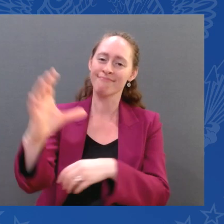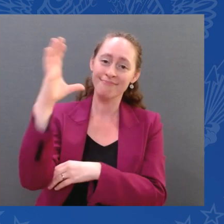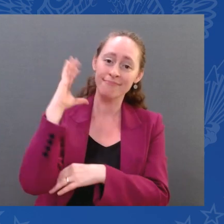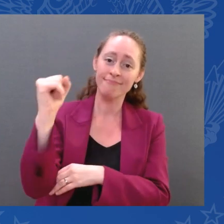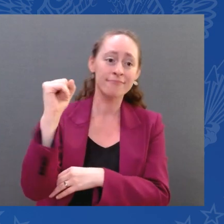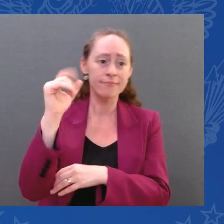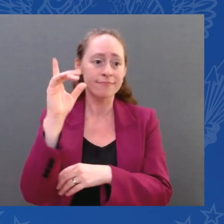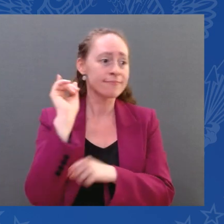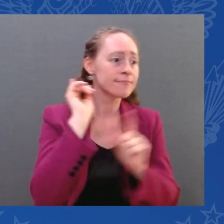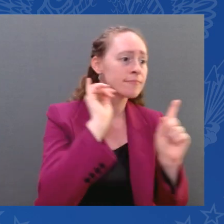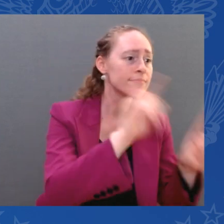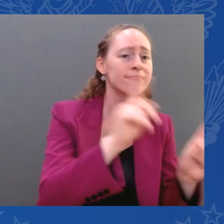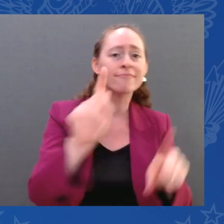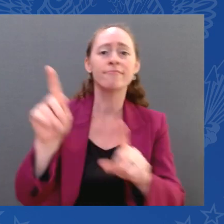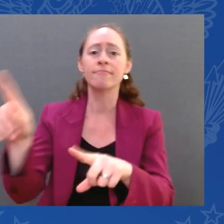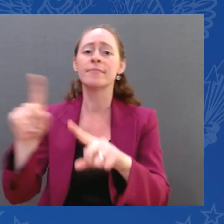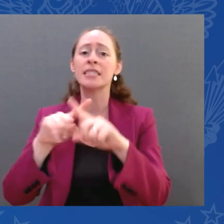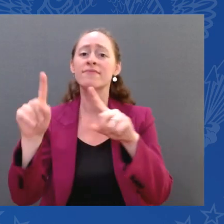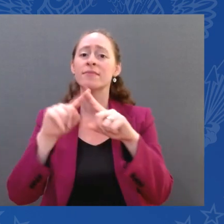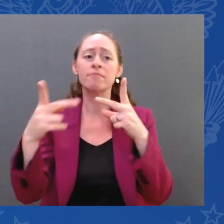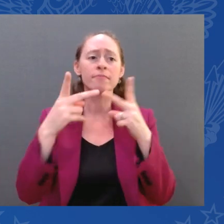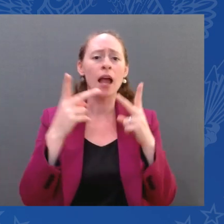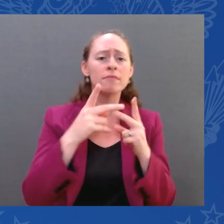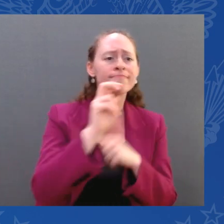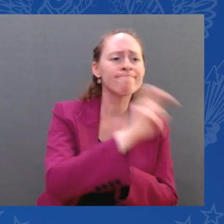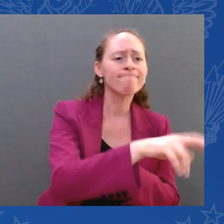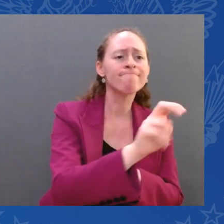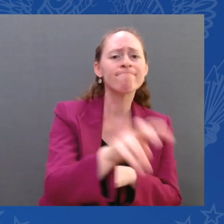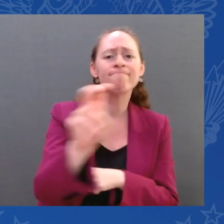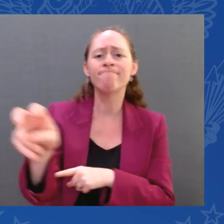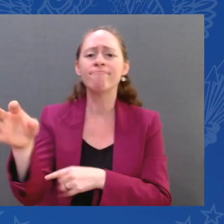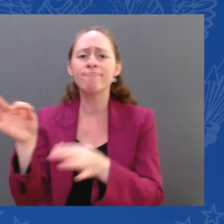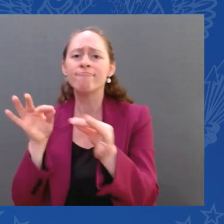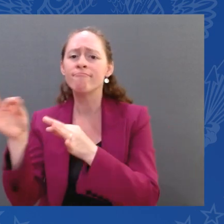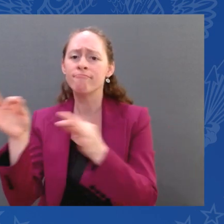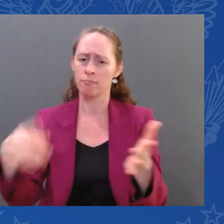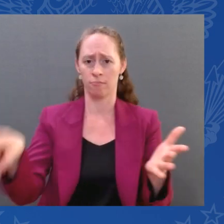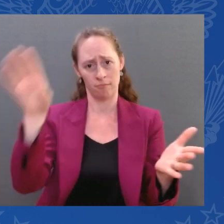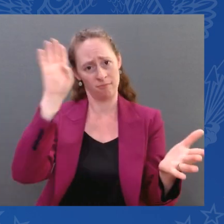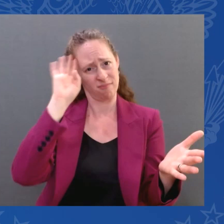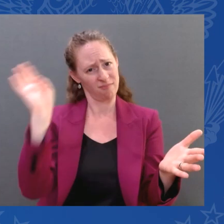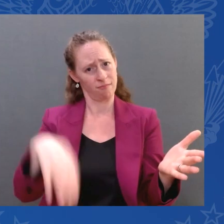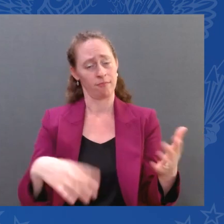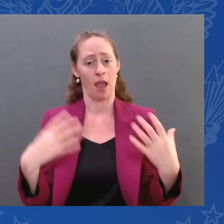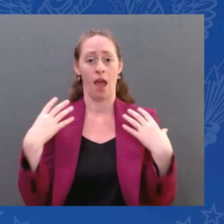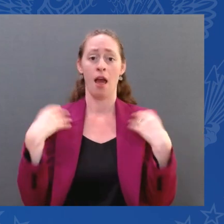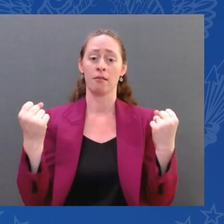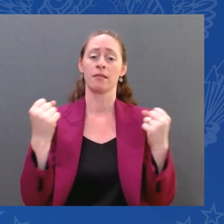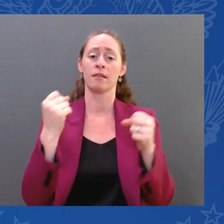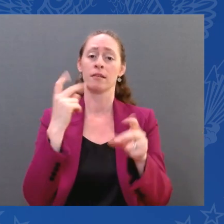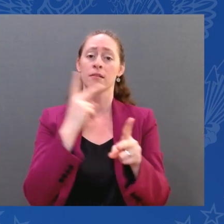and the obligation to help other people most in need. Compassionate and brave. Humble and strong.